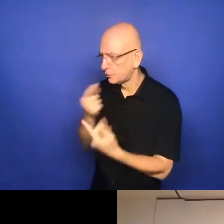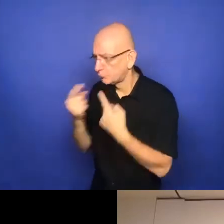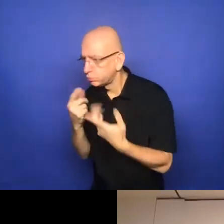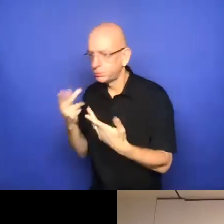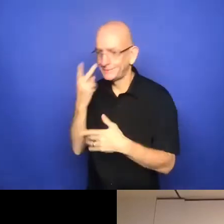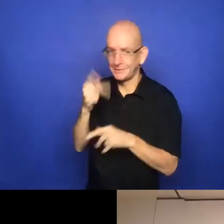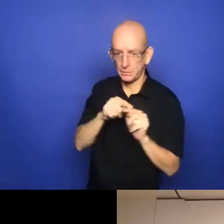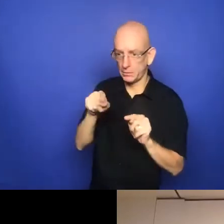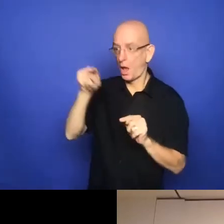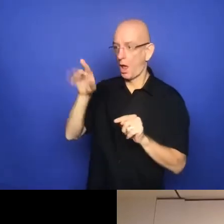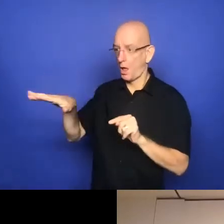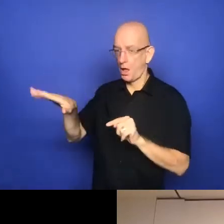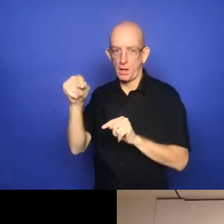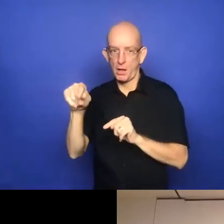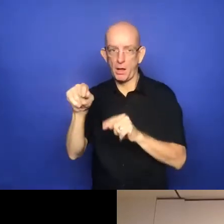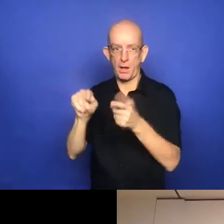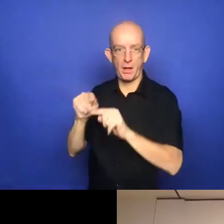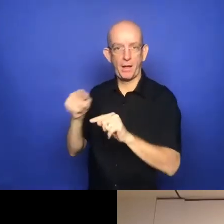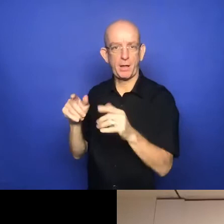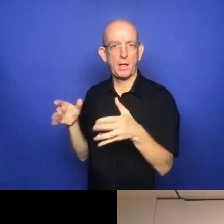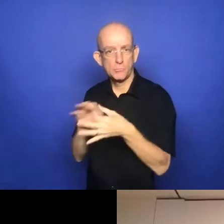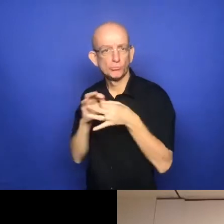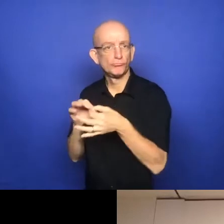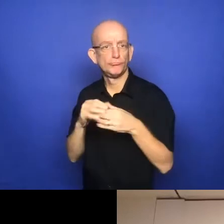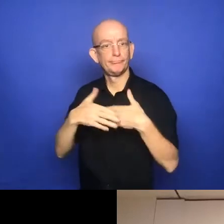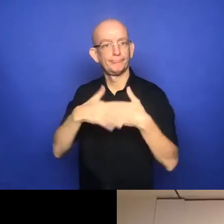effectively on a day-to-day basis. Thank you for that.